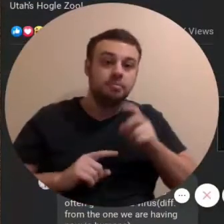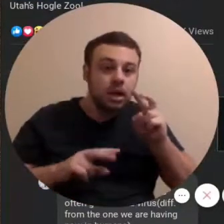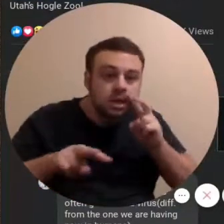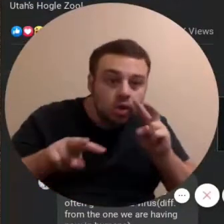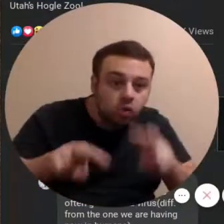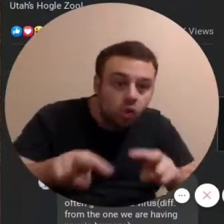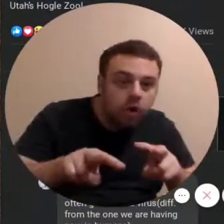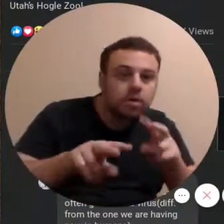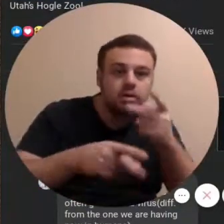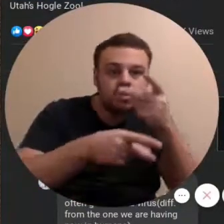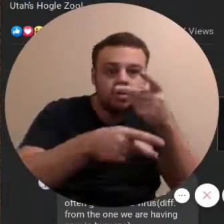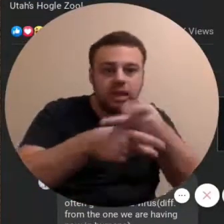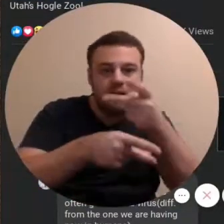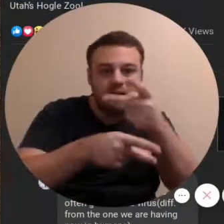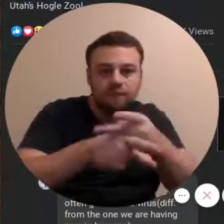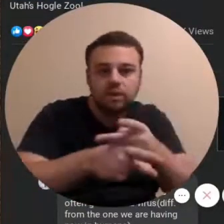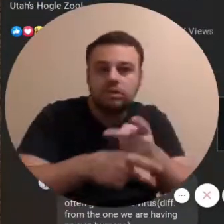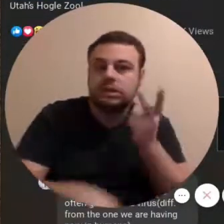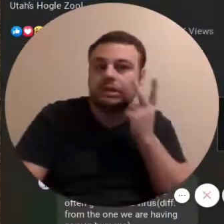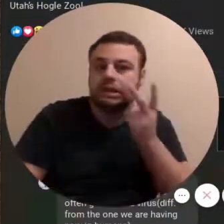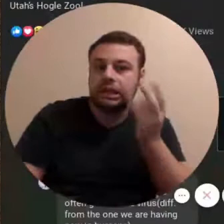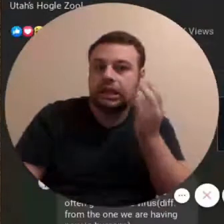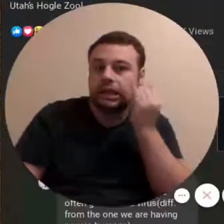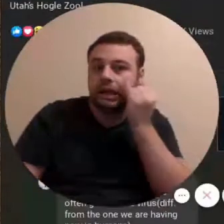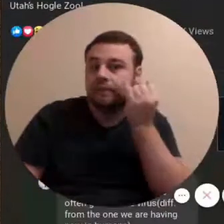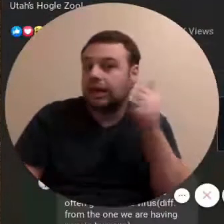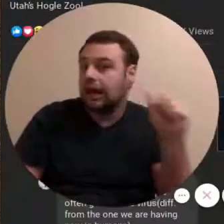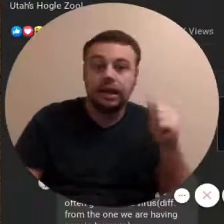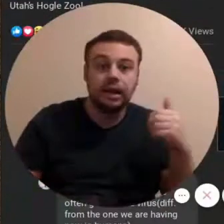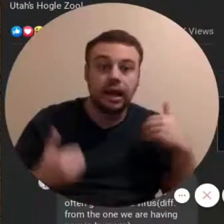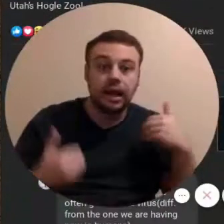letting your animals out to go to the bathroom at night, you want to also maybe